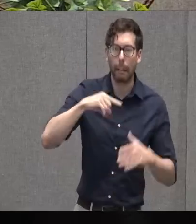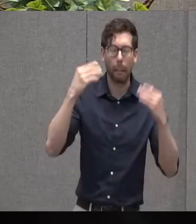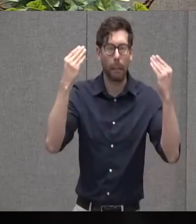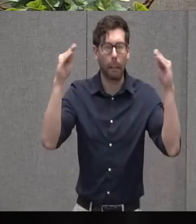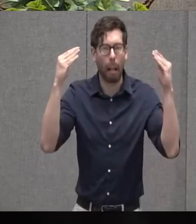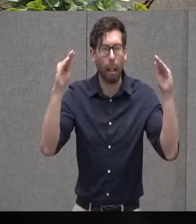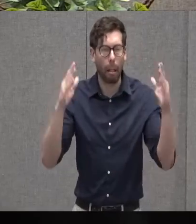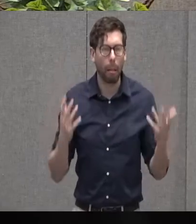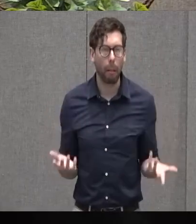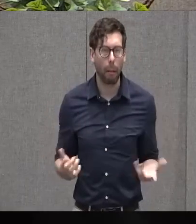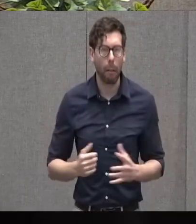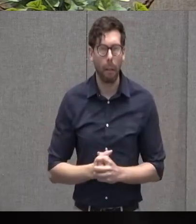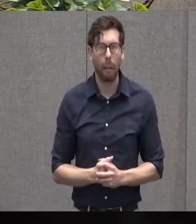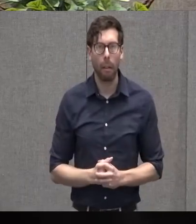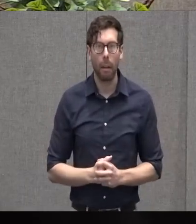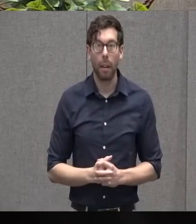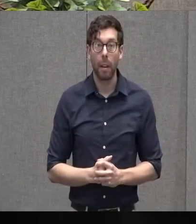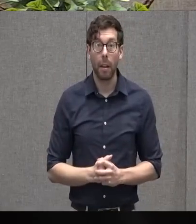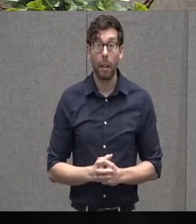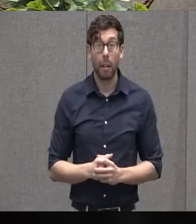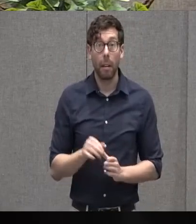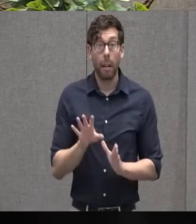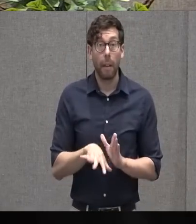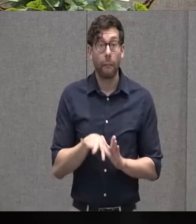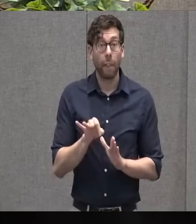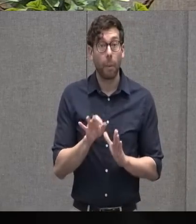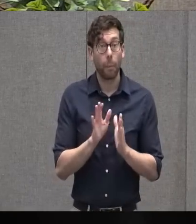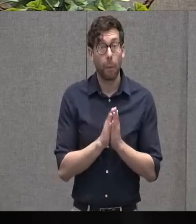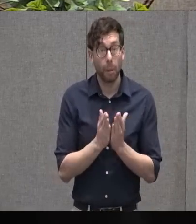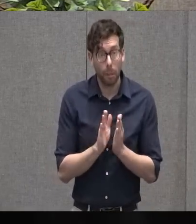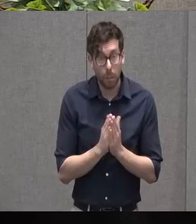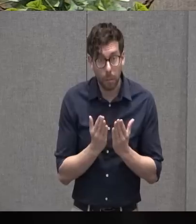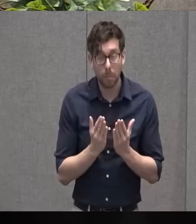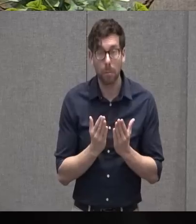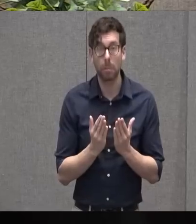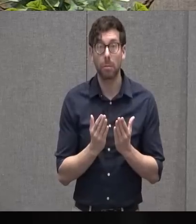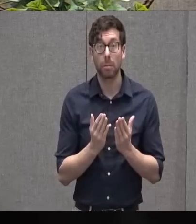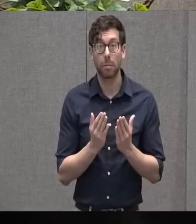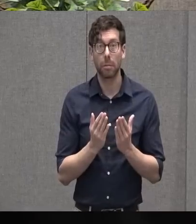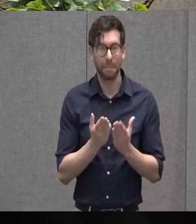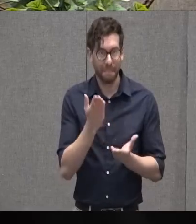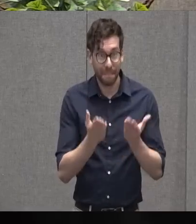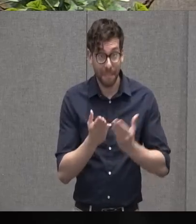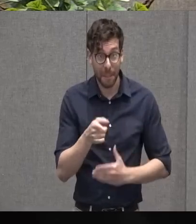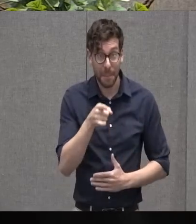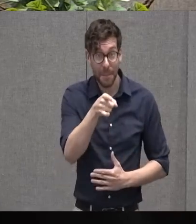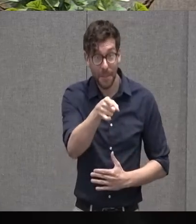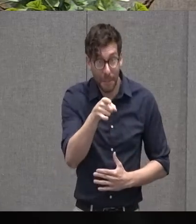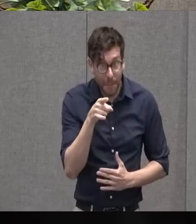I found a couple of books. Maybe you can grab a couple of books.